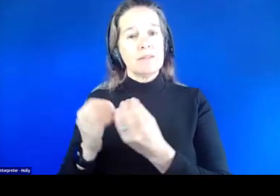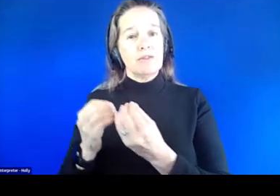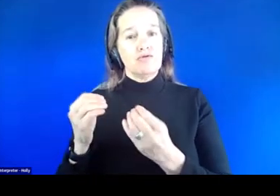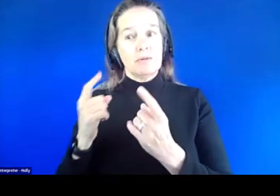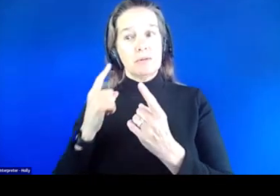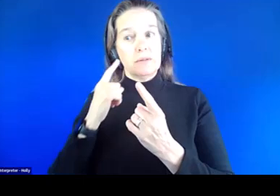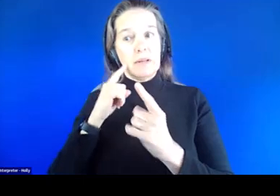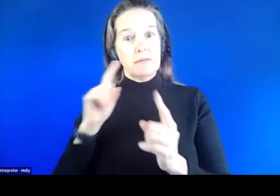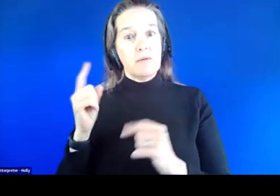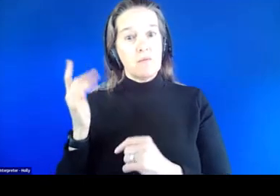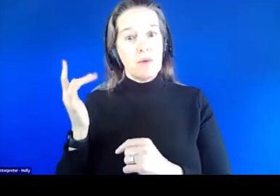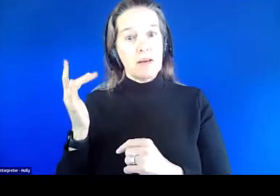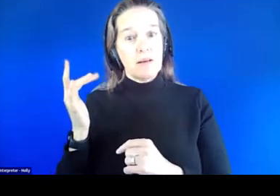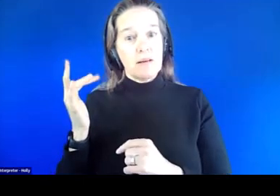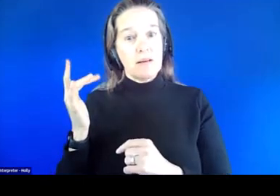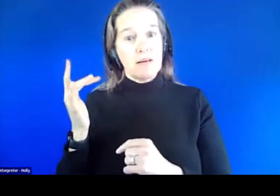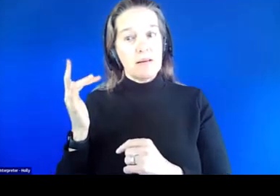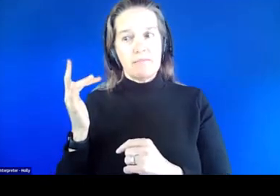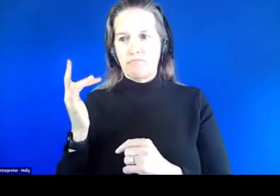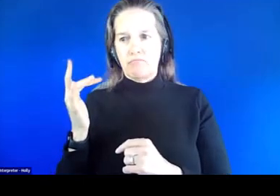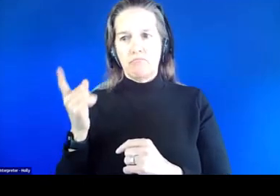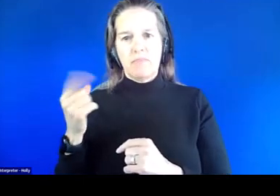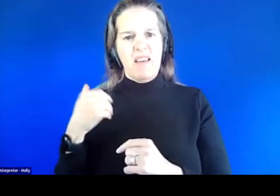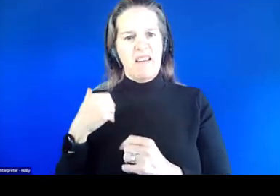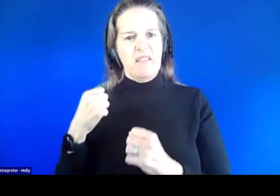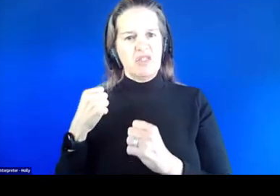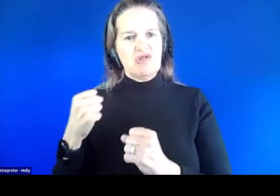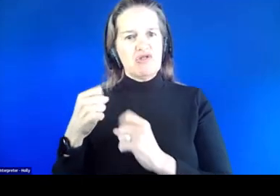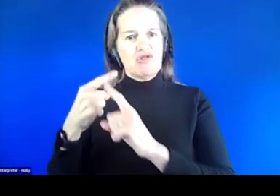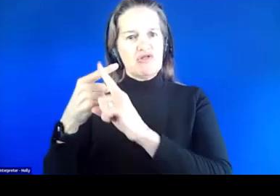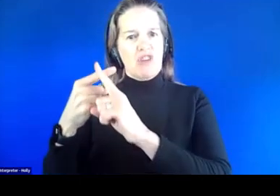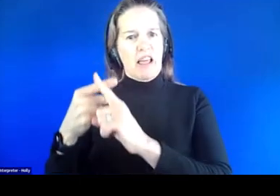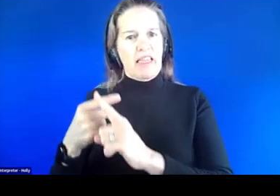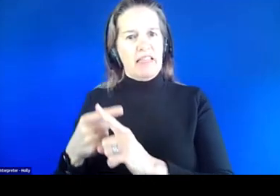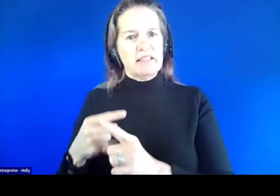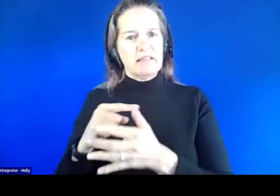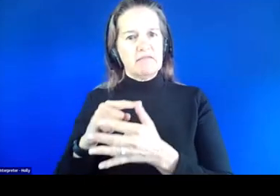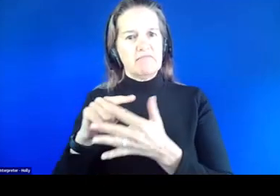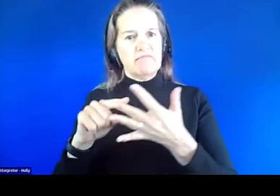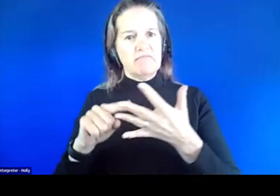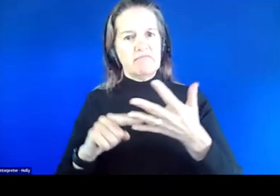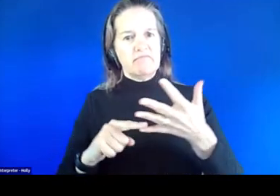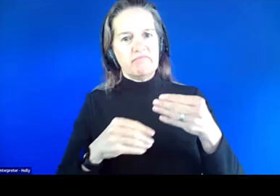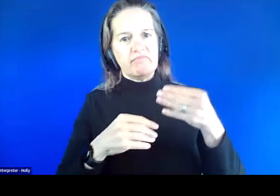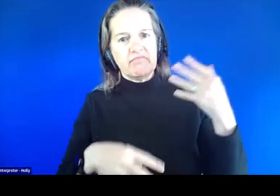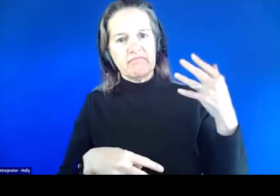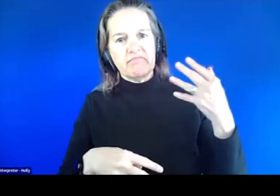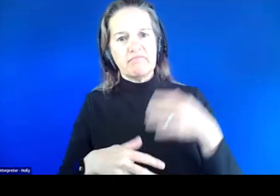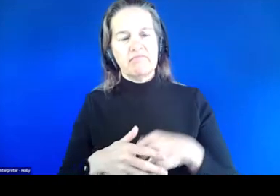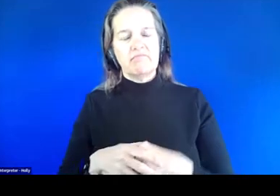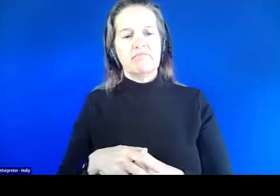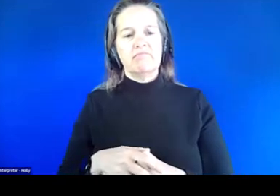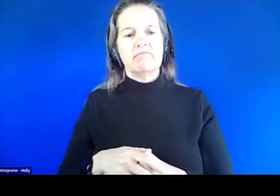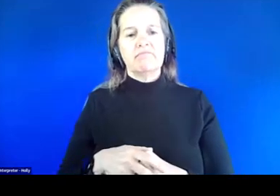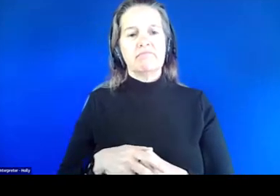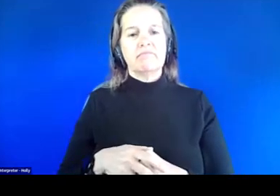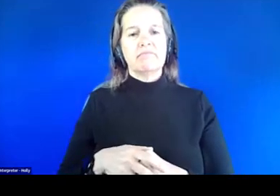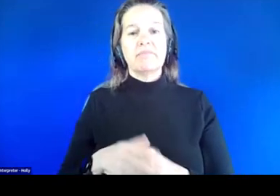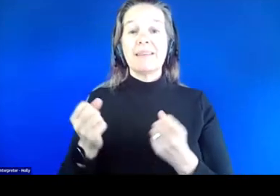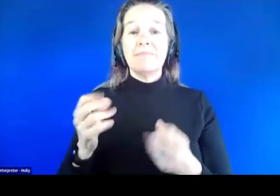some of the unique strengths that they have. Many of their members come from local chapters, and